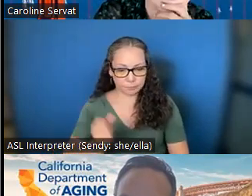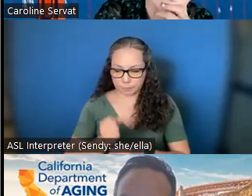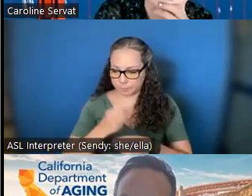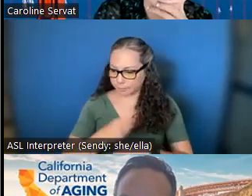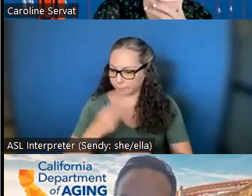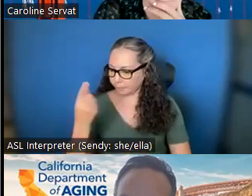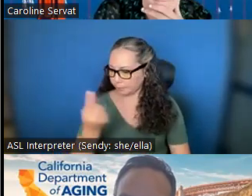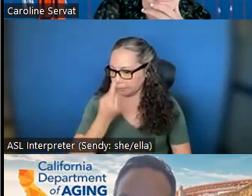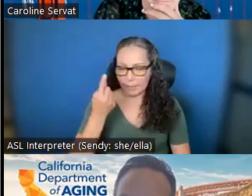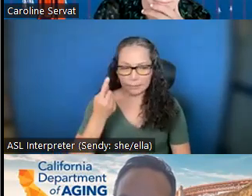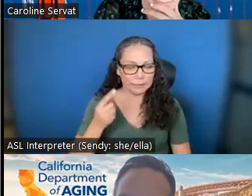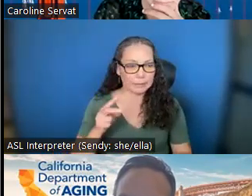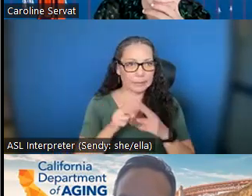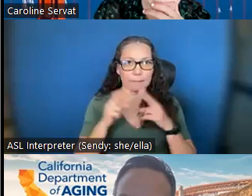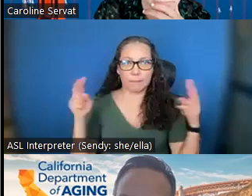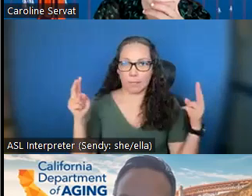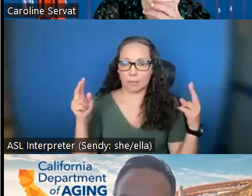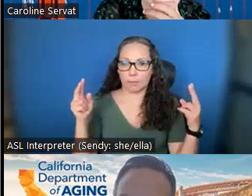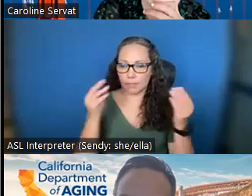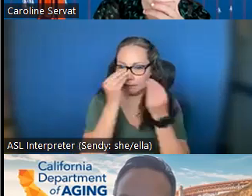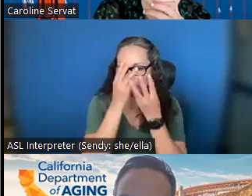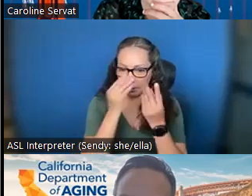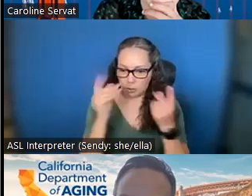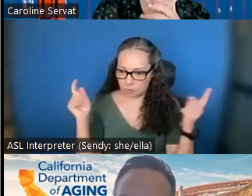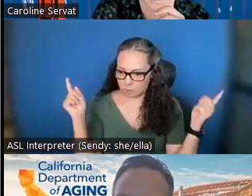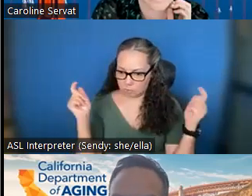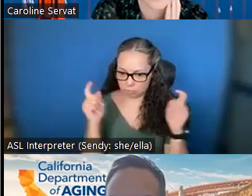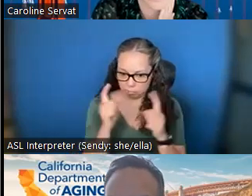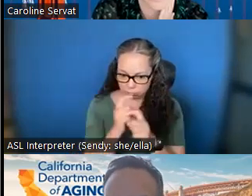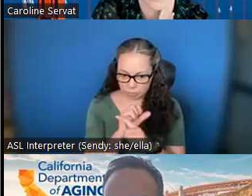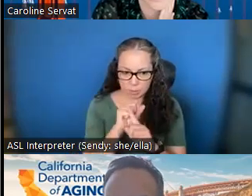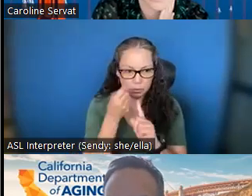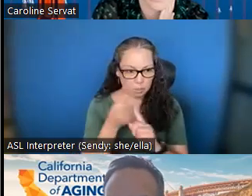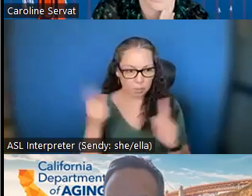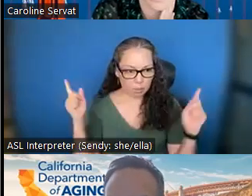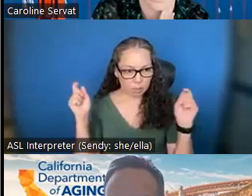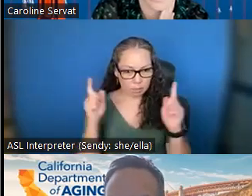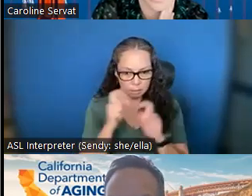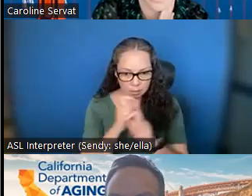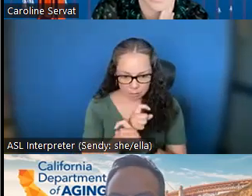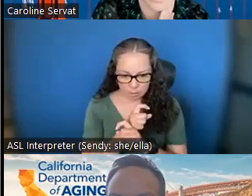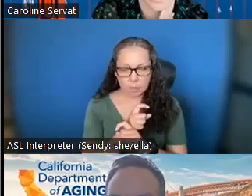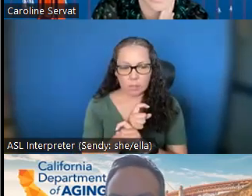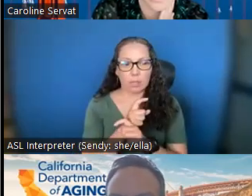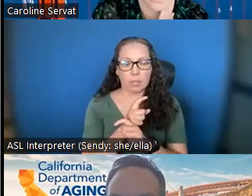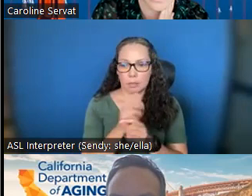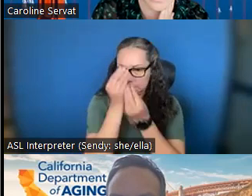so complex understandable for us and for the public I think it's going to go a long way in